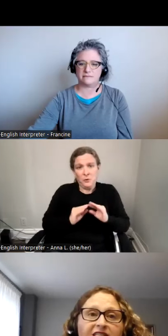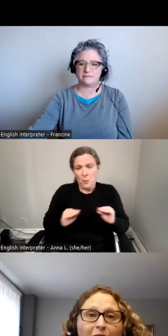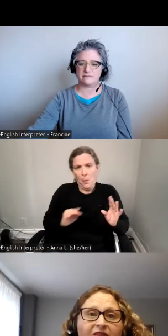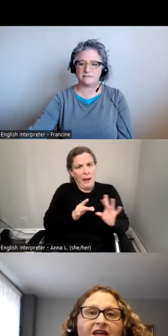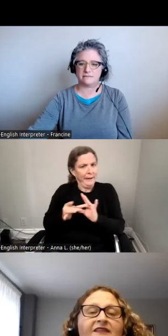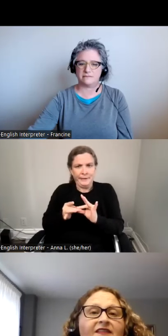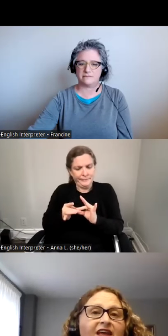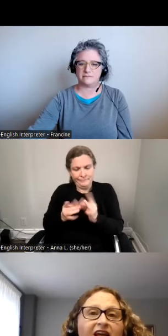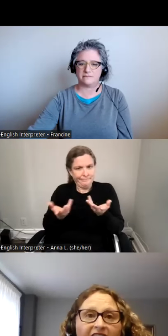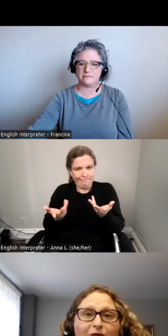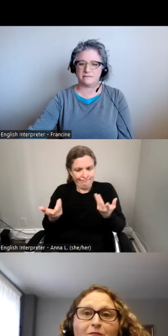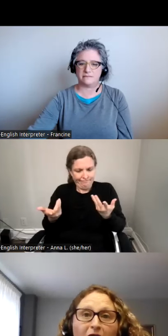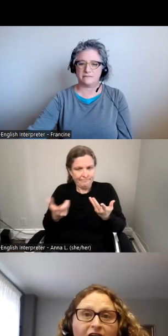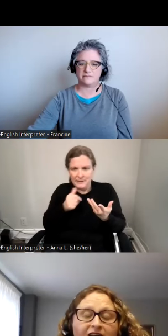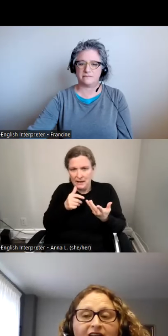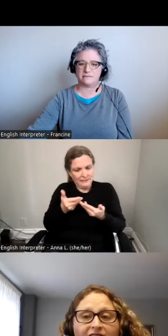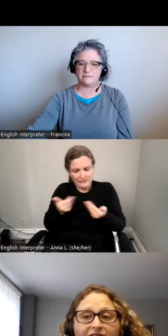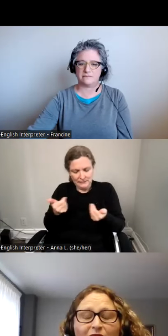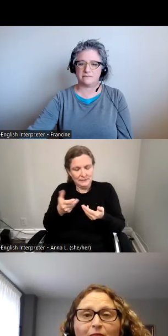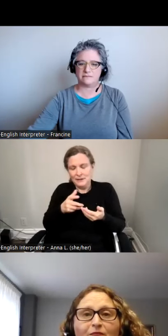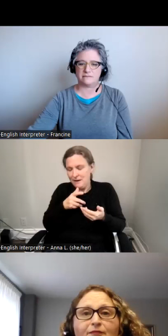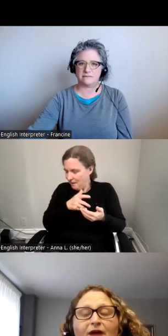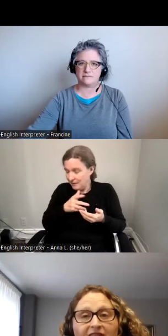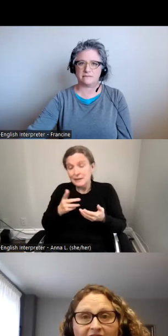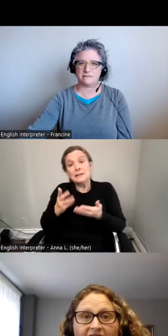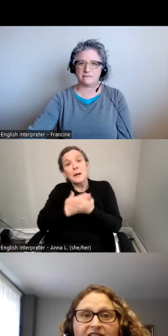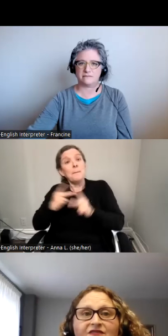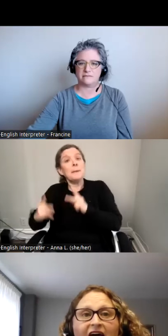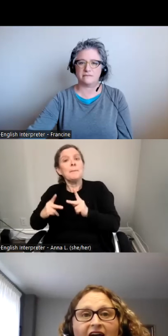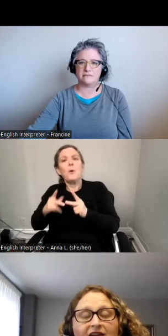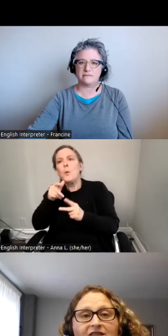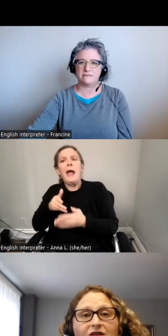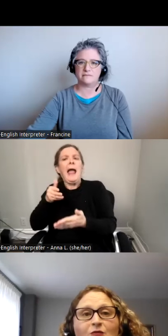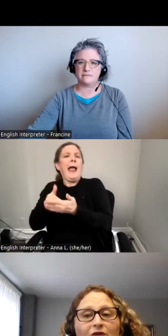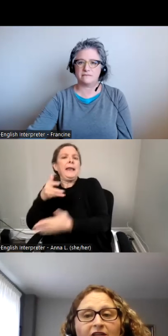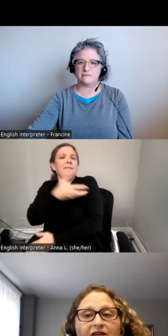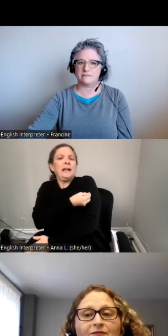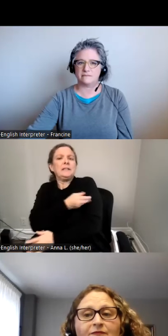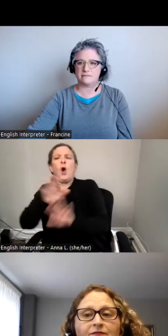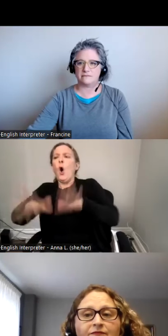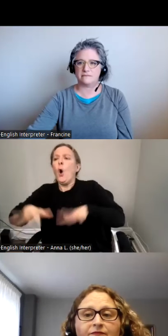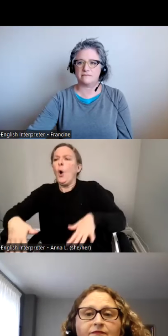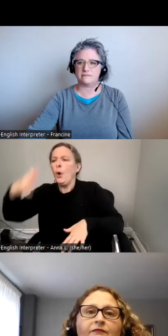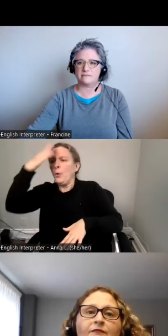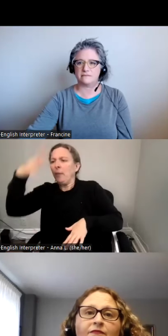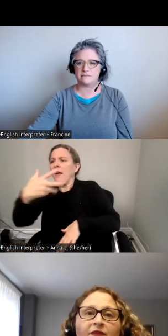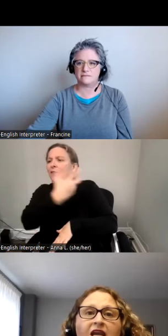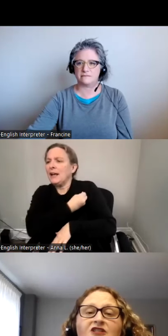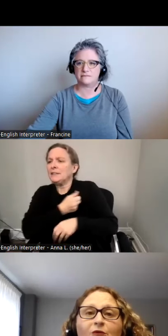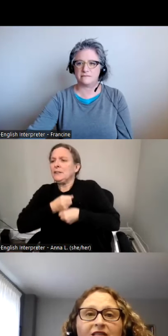To Infertility.